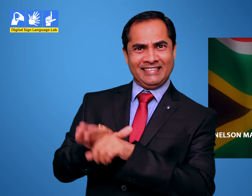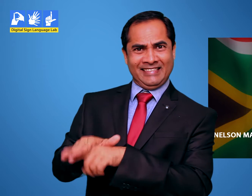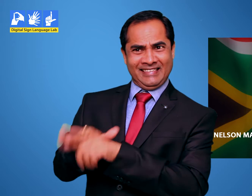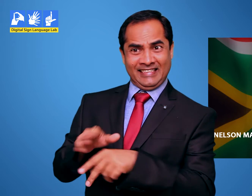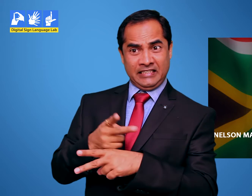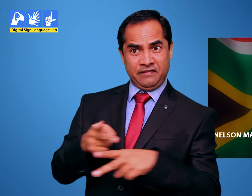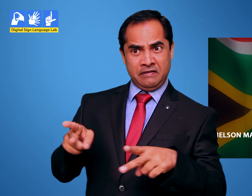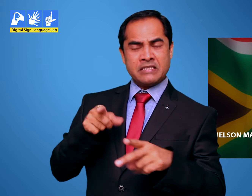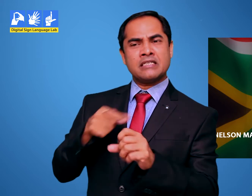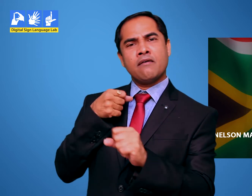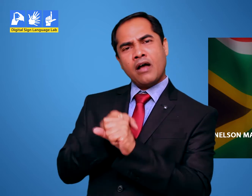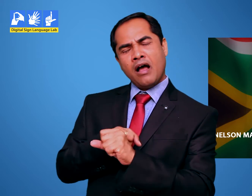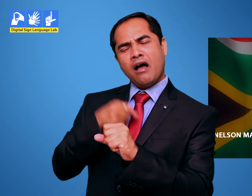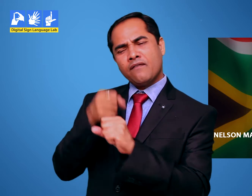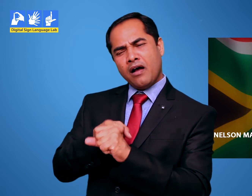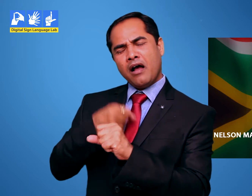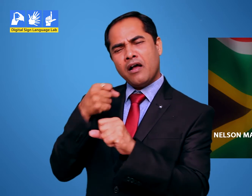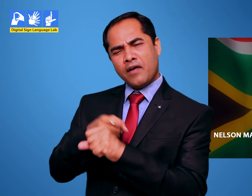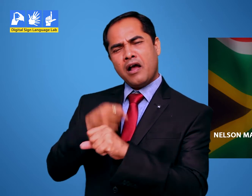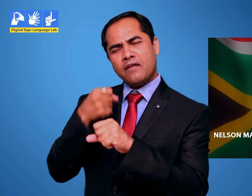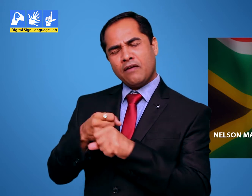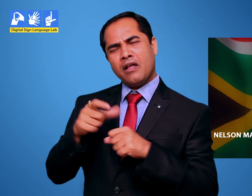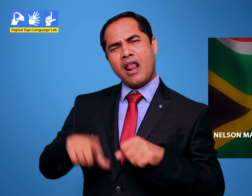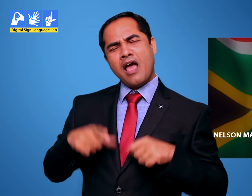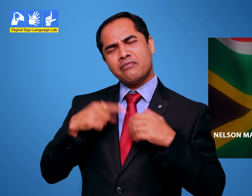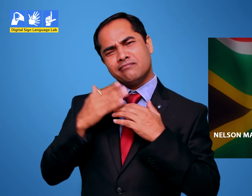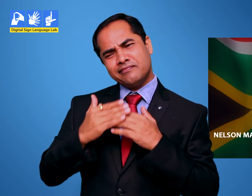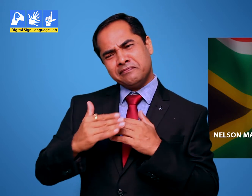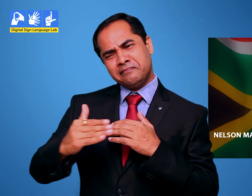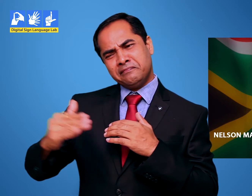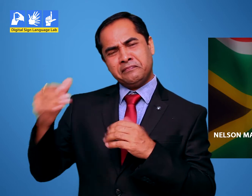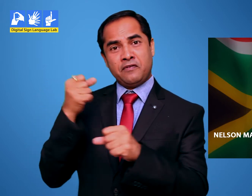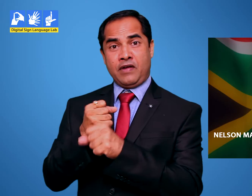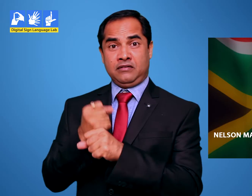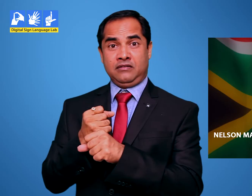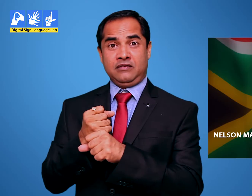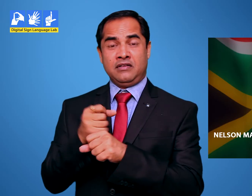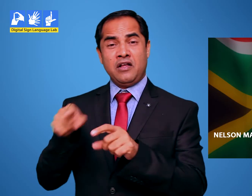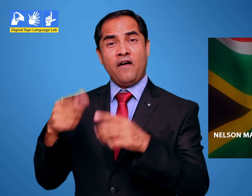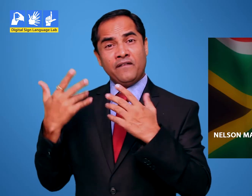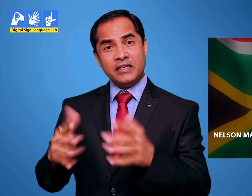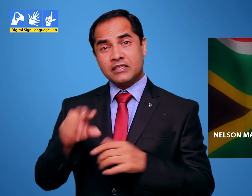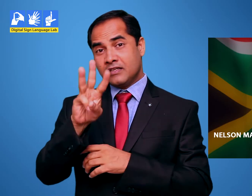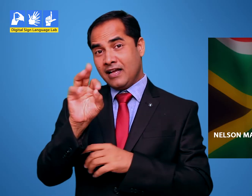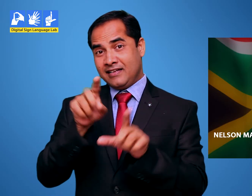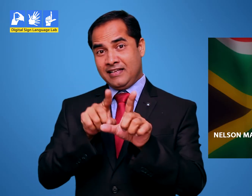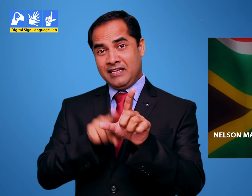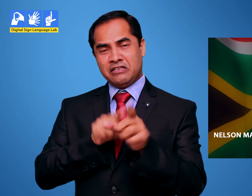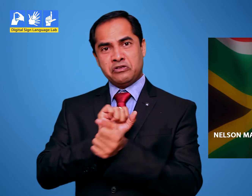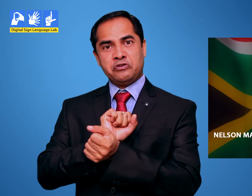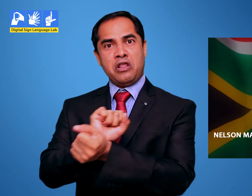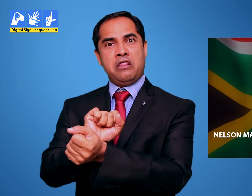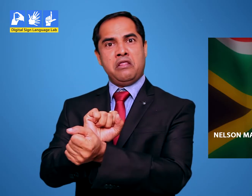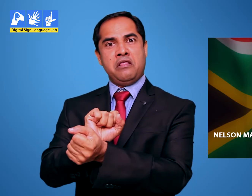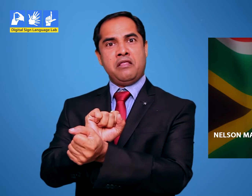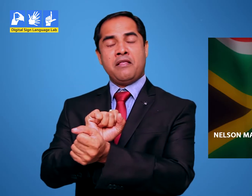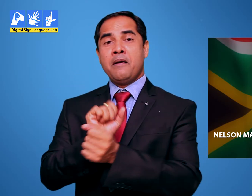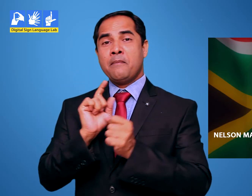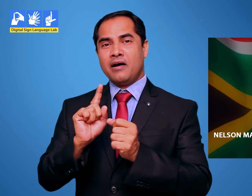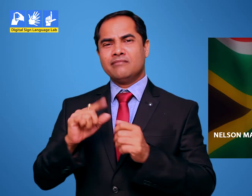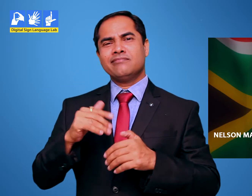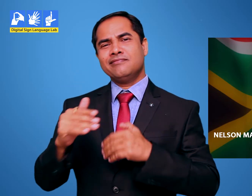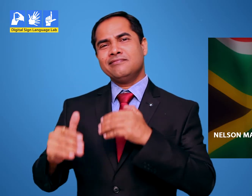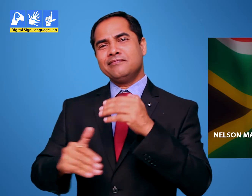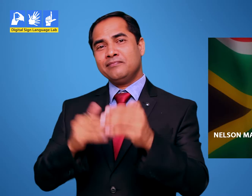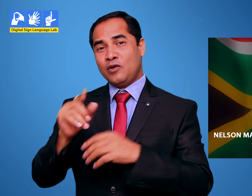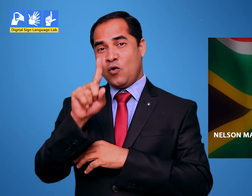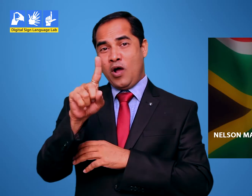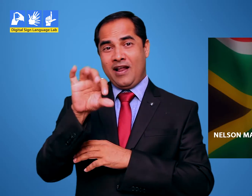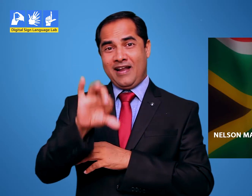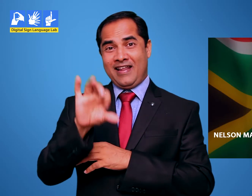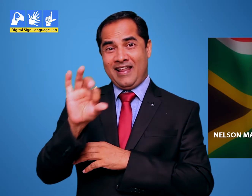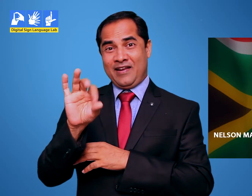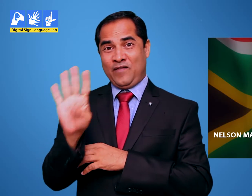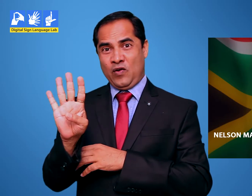in South Africa. Mandela had to spend 30 years in prison, but finally in